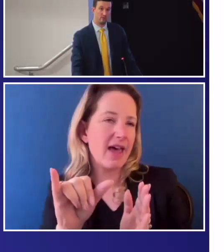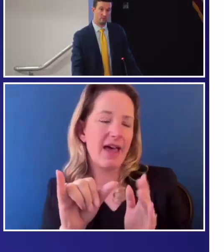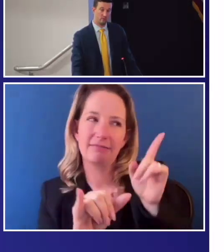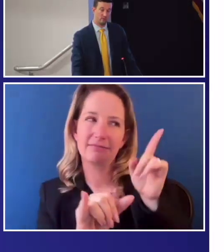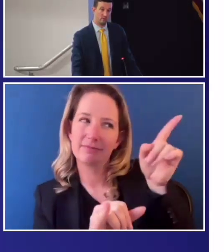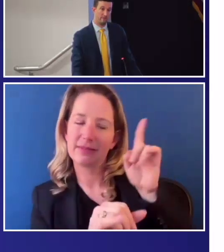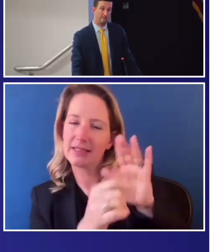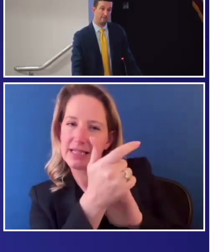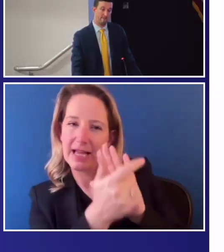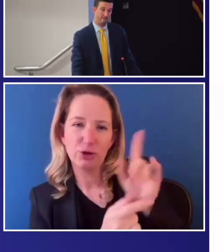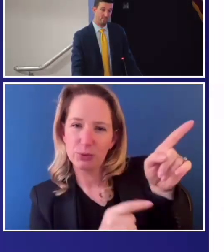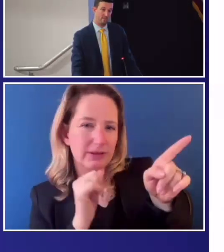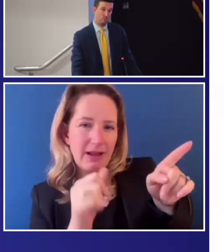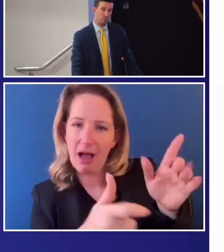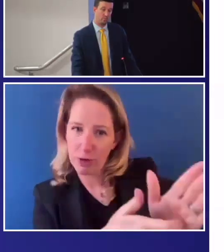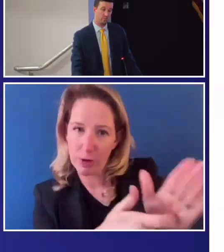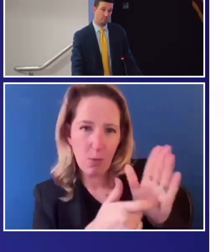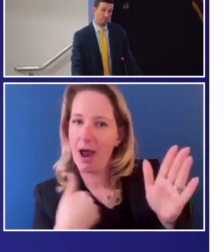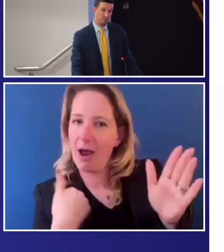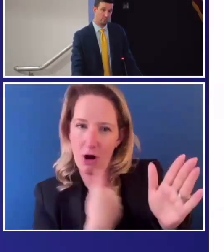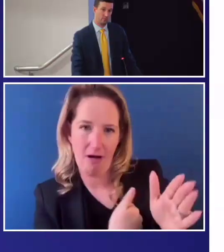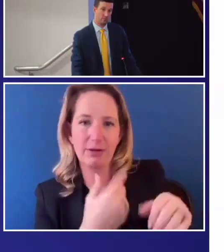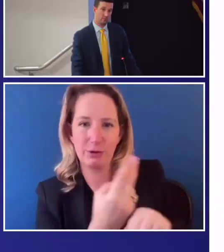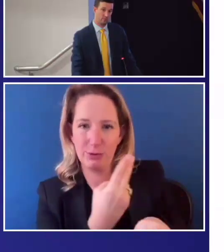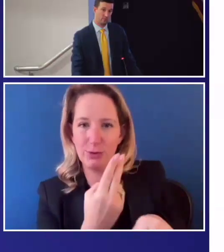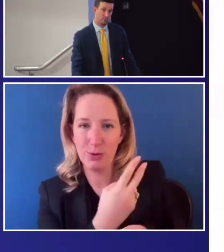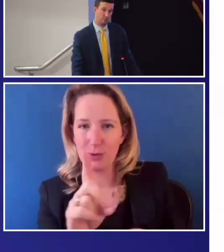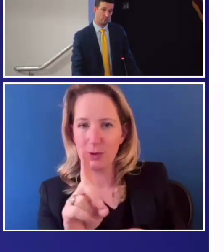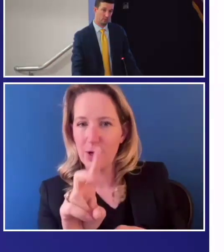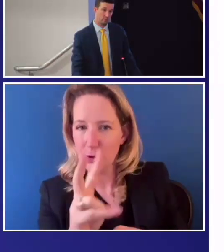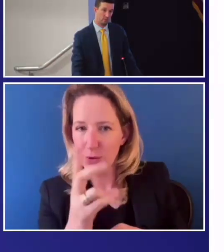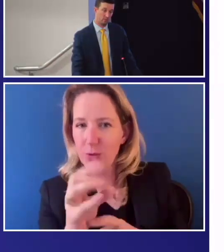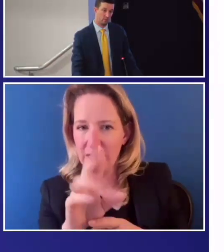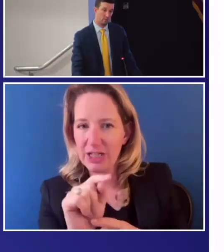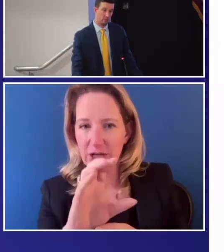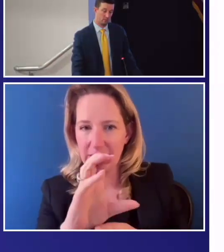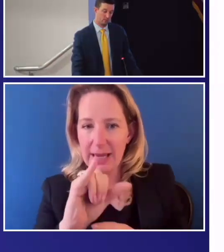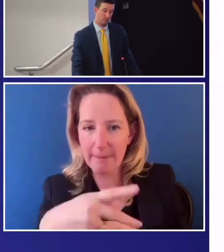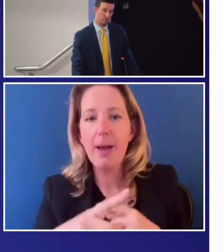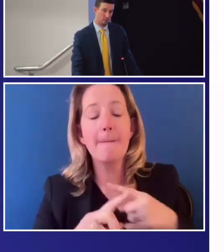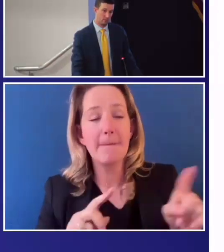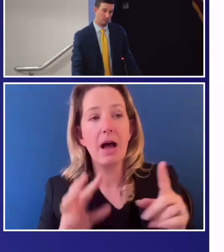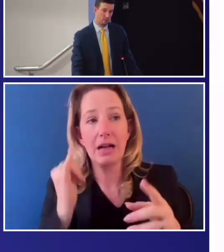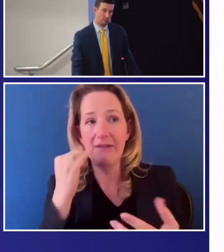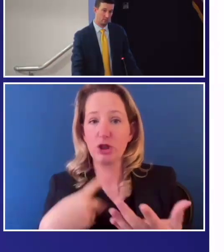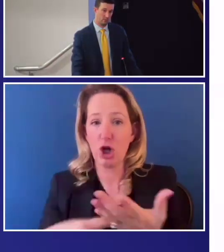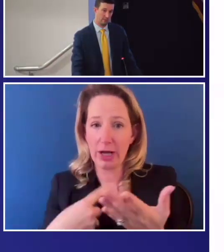but in the definition of, you know -- or where it's talking about the calculations for lowest median earnings,